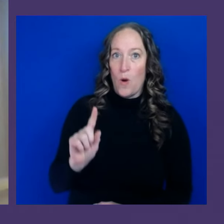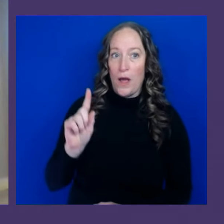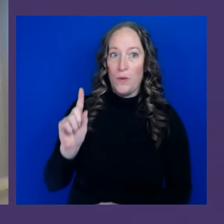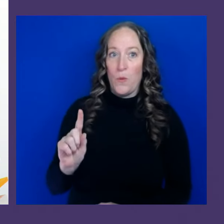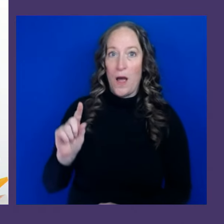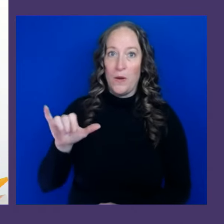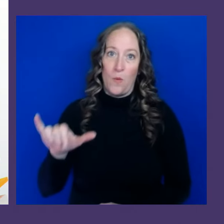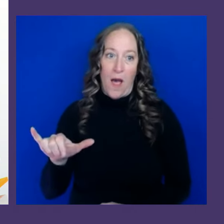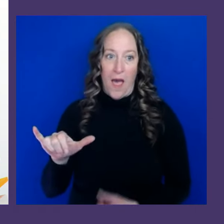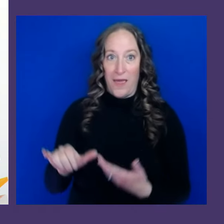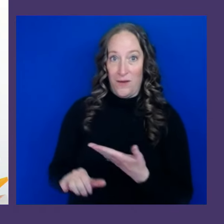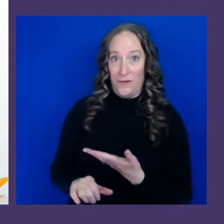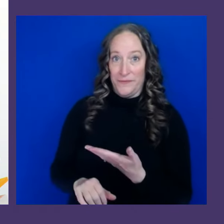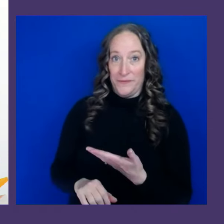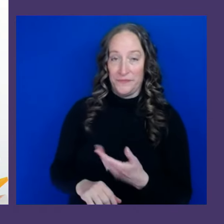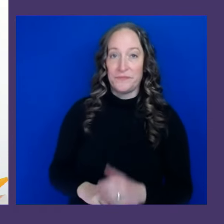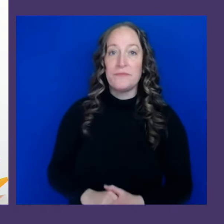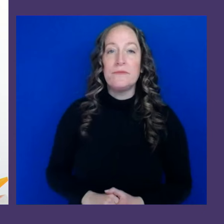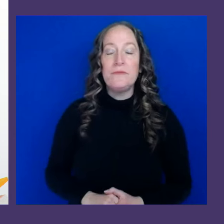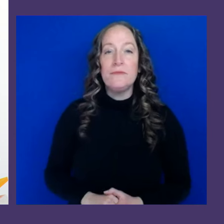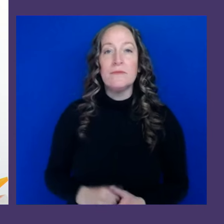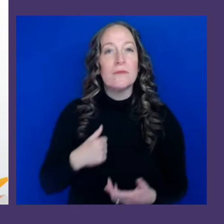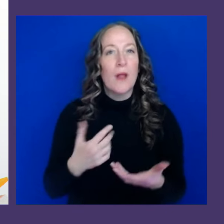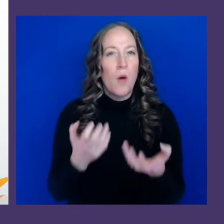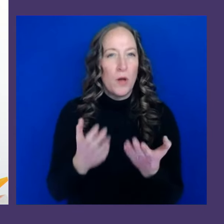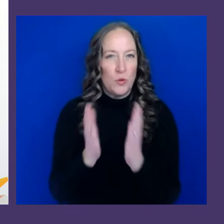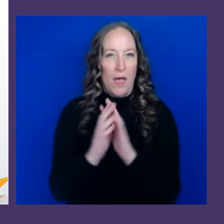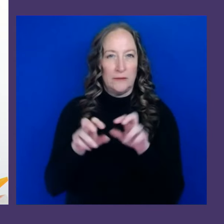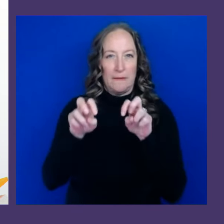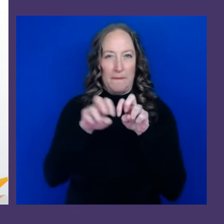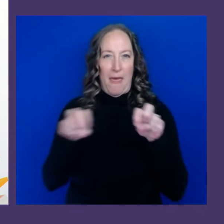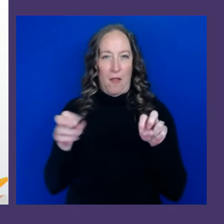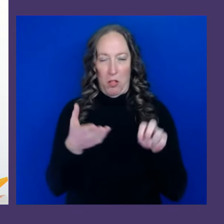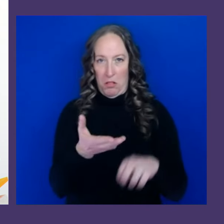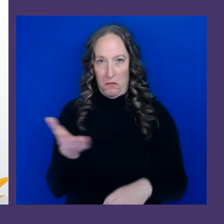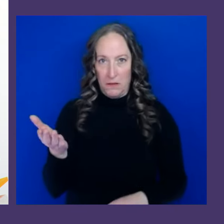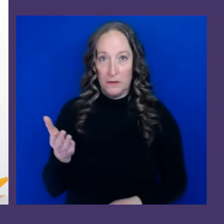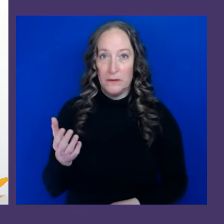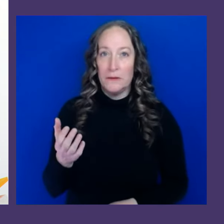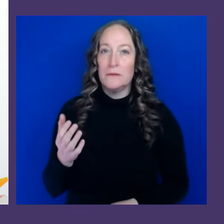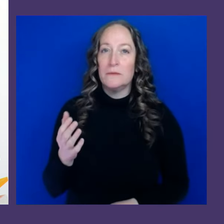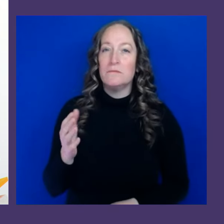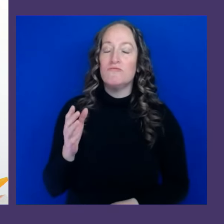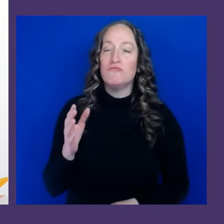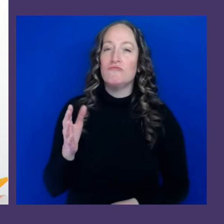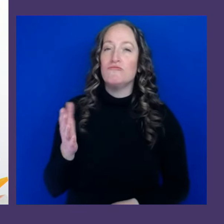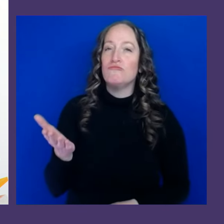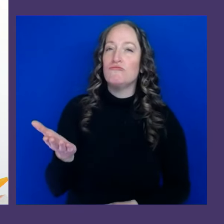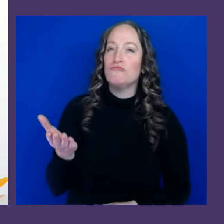I would like to ask the panel to provide all of us some guidance.